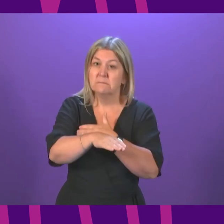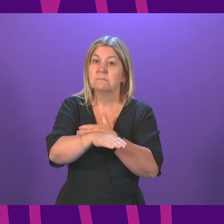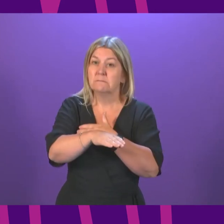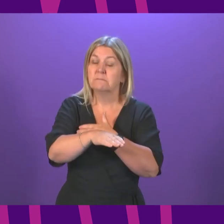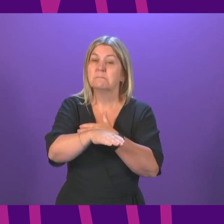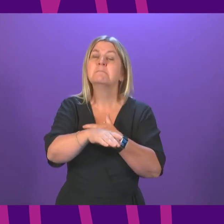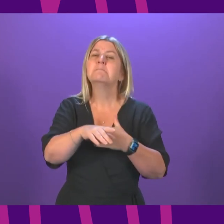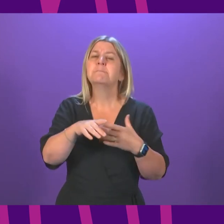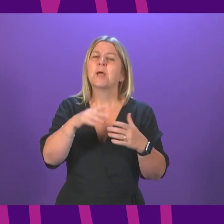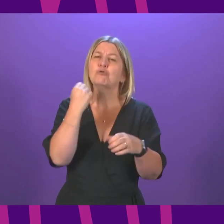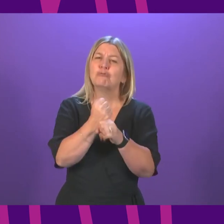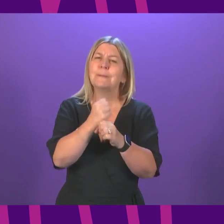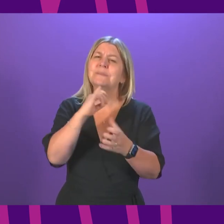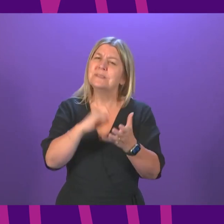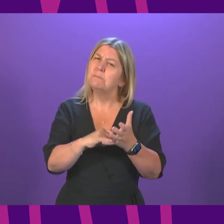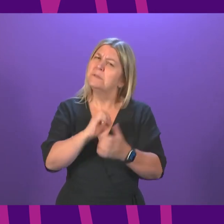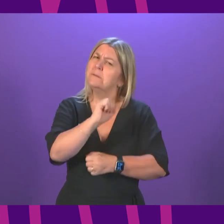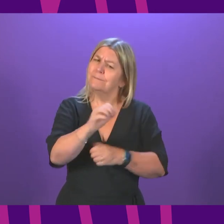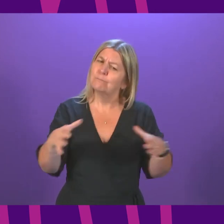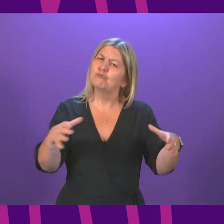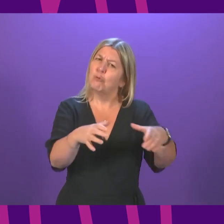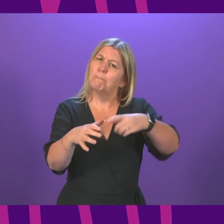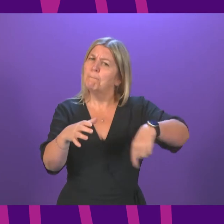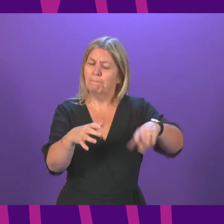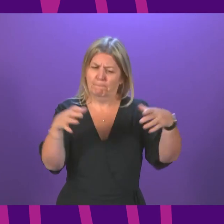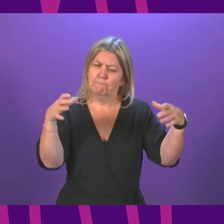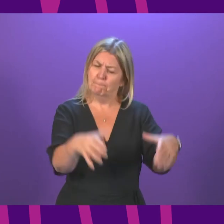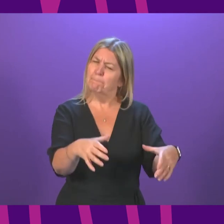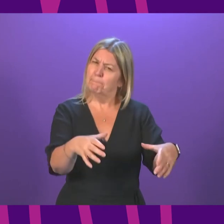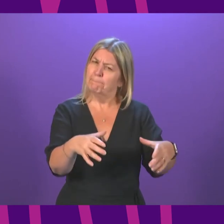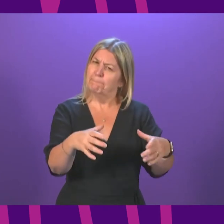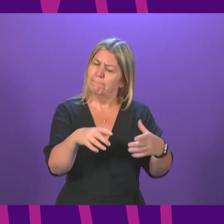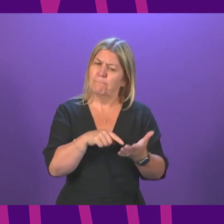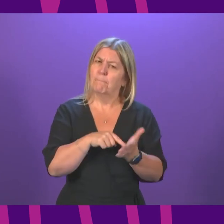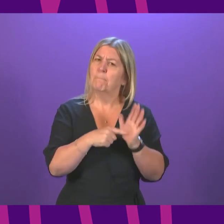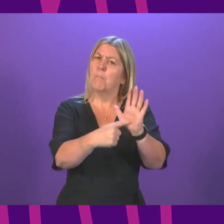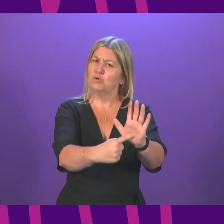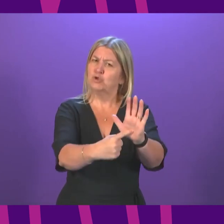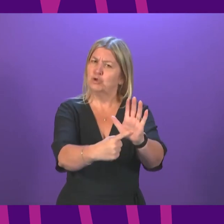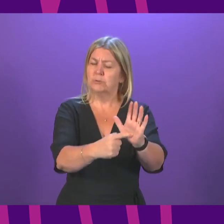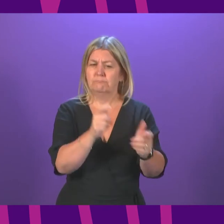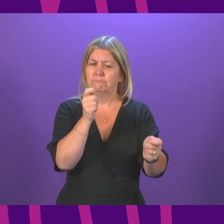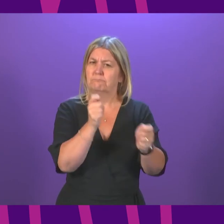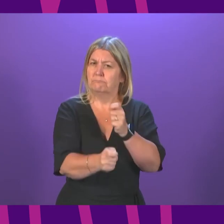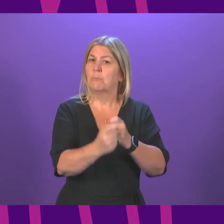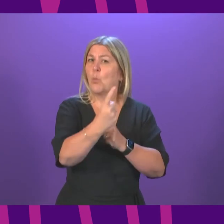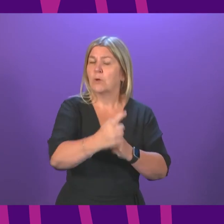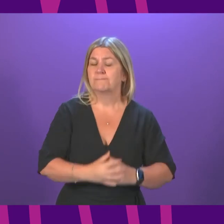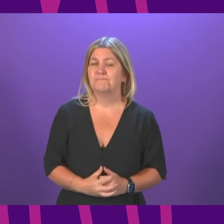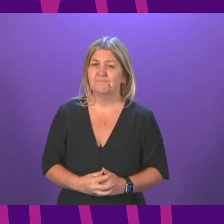Graham Simpson, is the only amendment in the group.